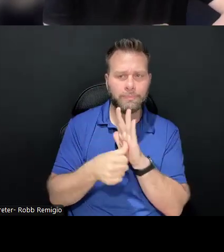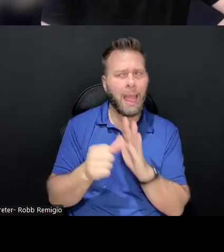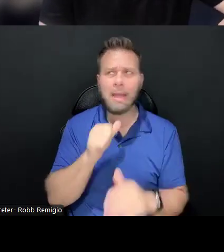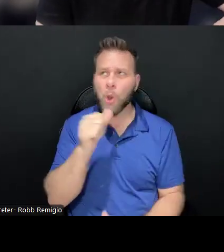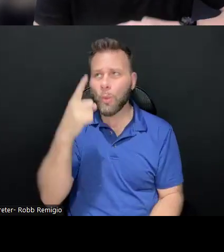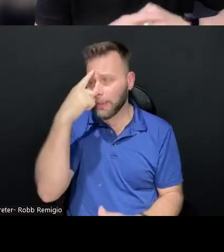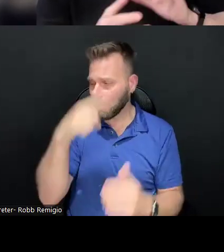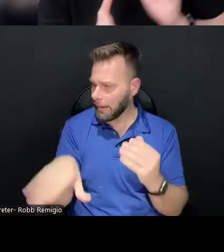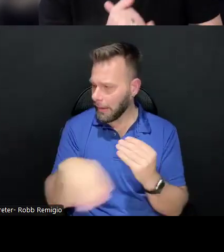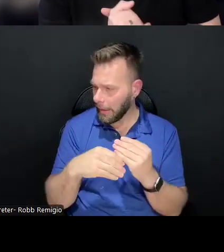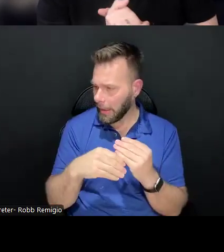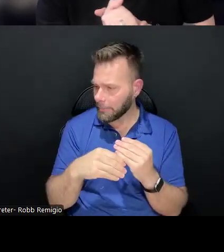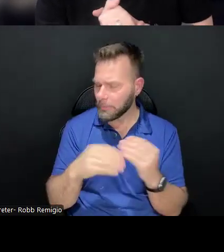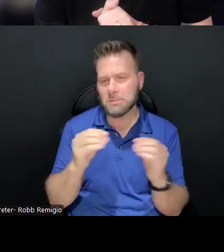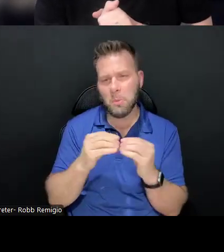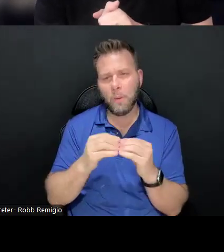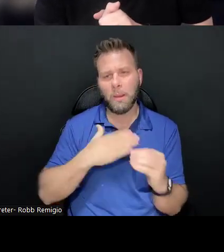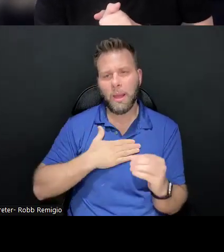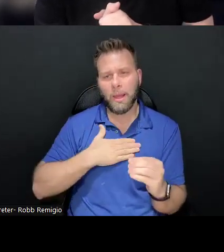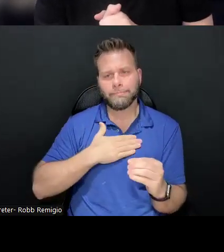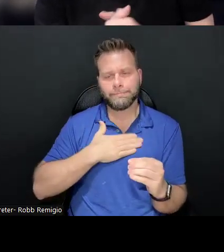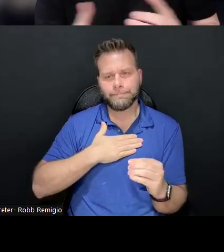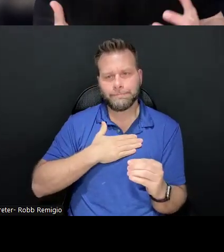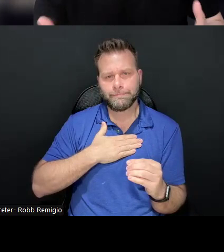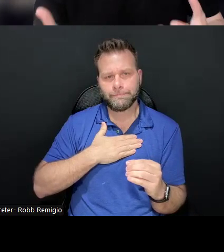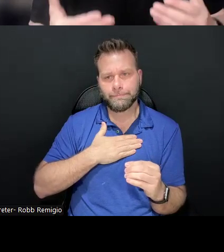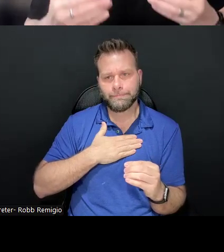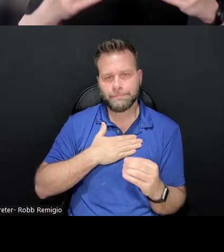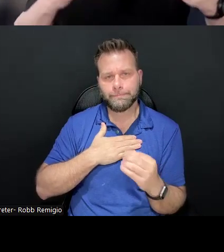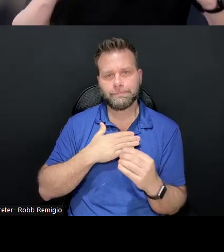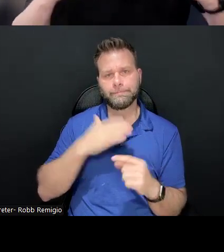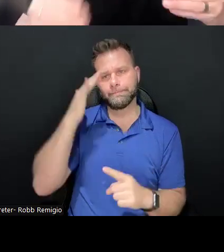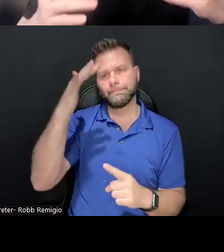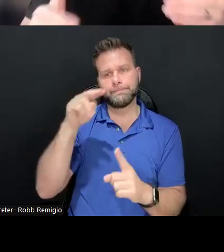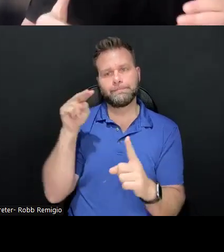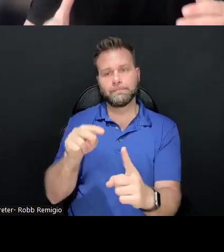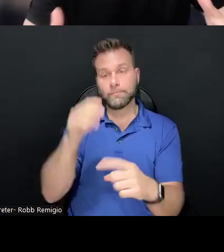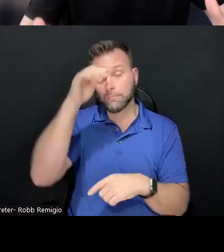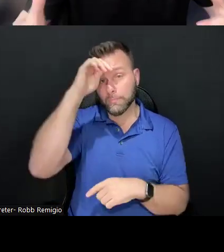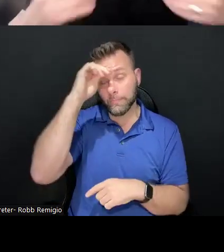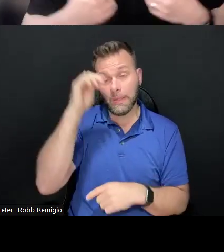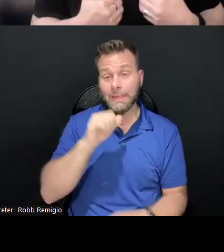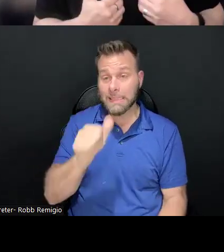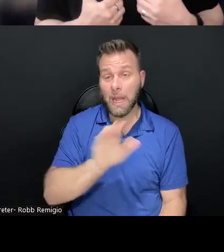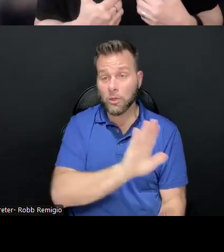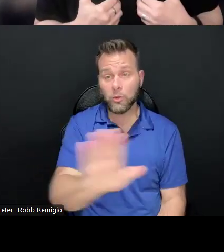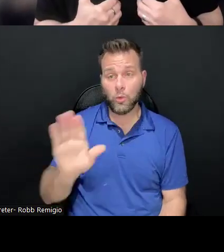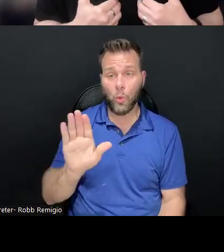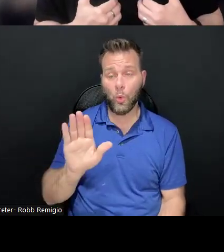And I don't think I put it in It is more of a philosophical It is that it is not your role